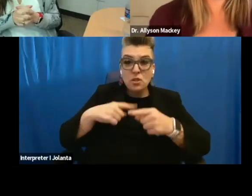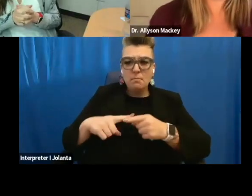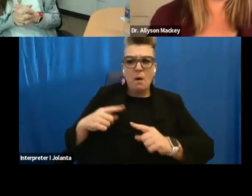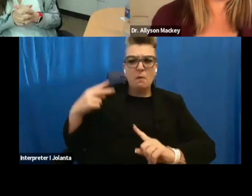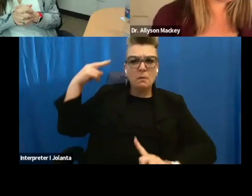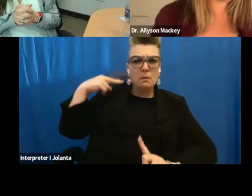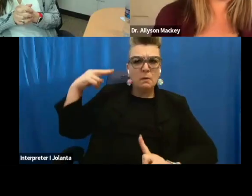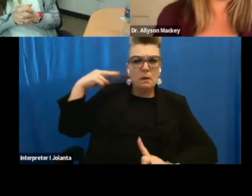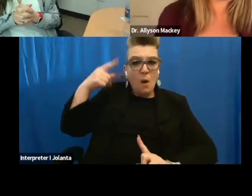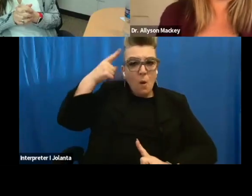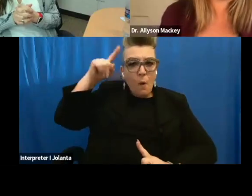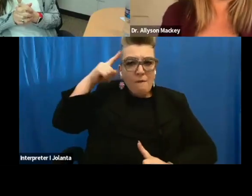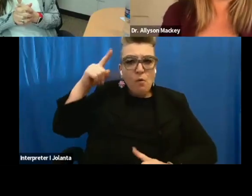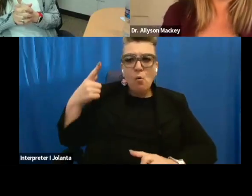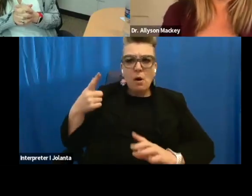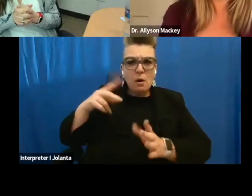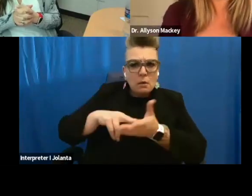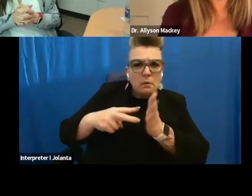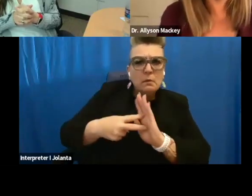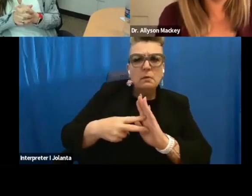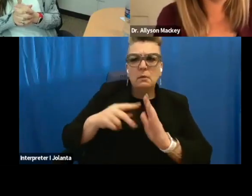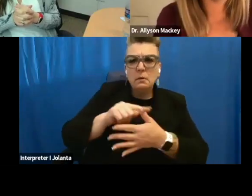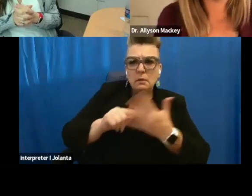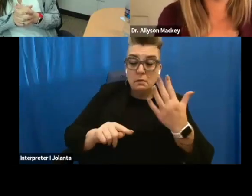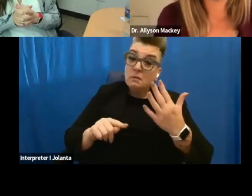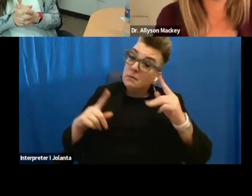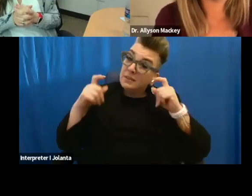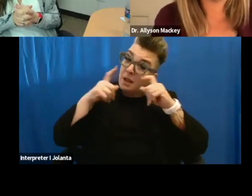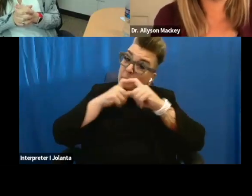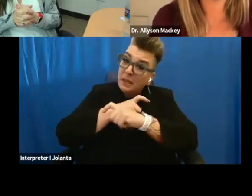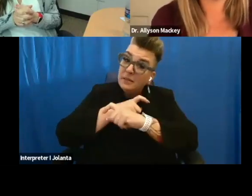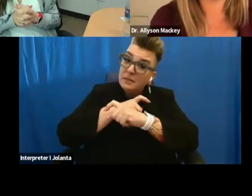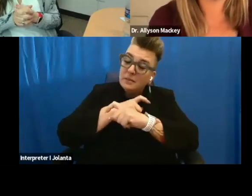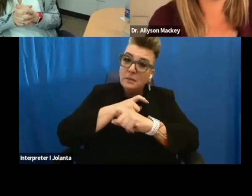it's really complicated and another reason that when we found the association between taking over